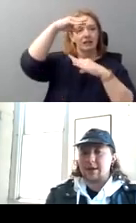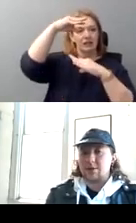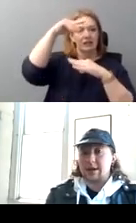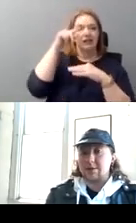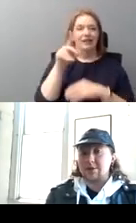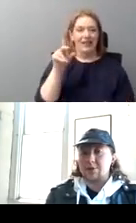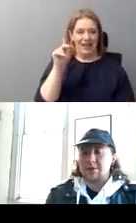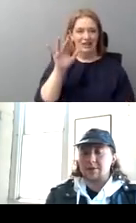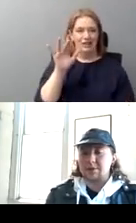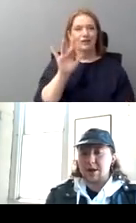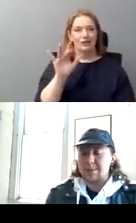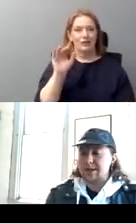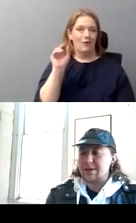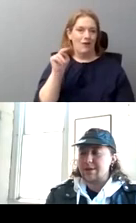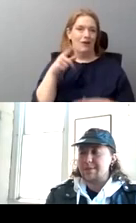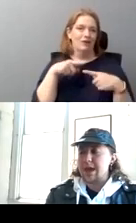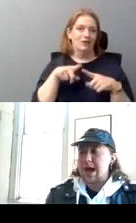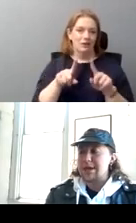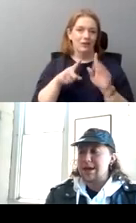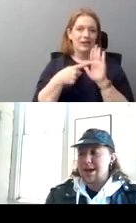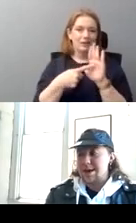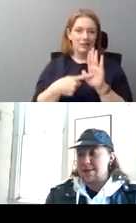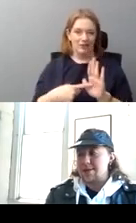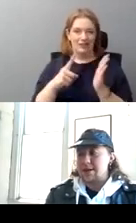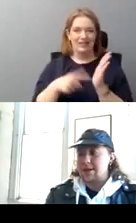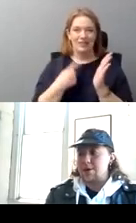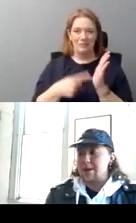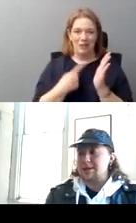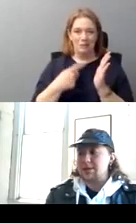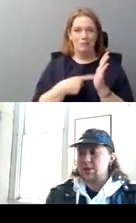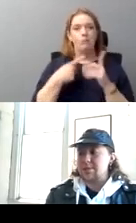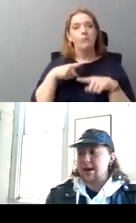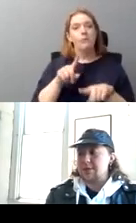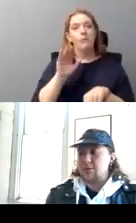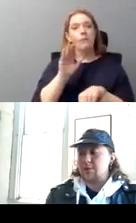when an exhibition opens sometimes, and at night they are made to swing back and forth,